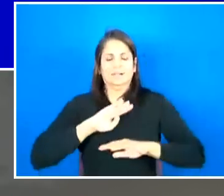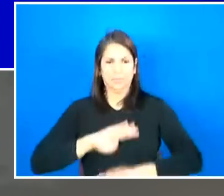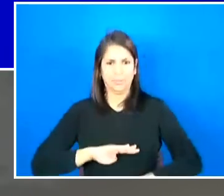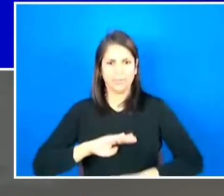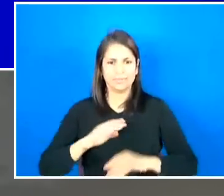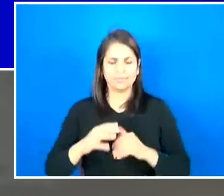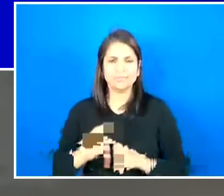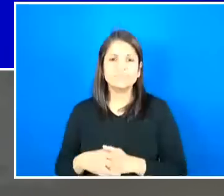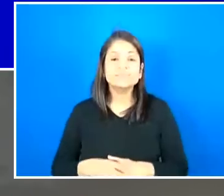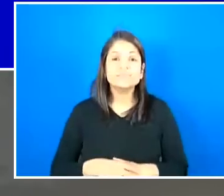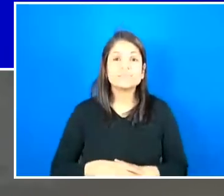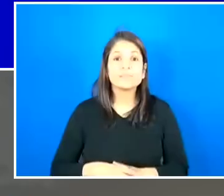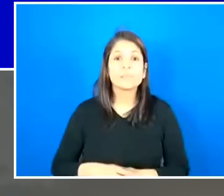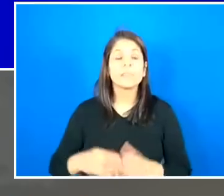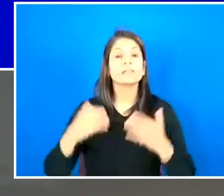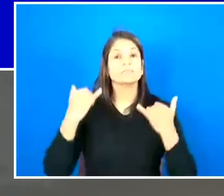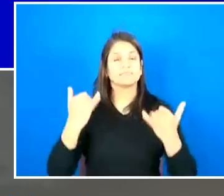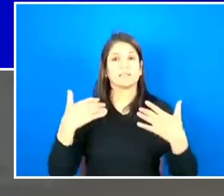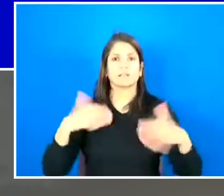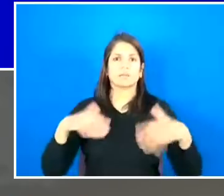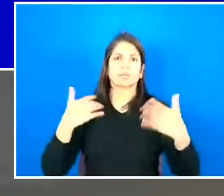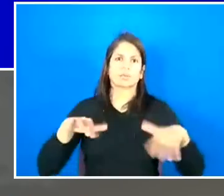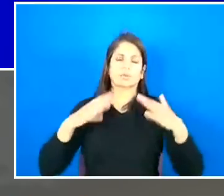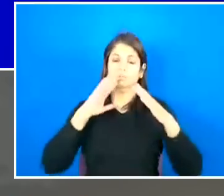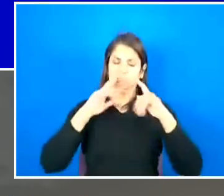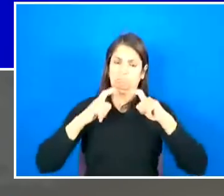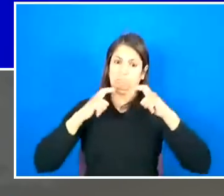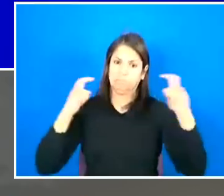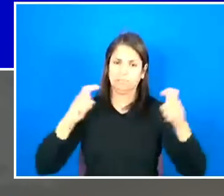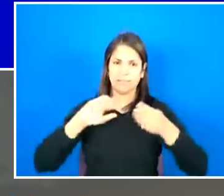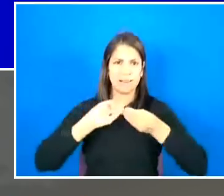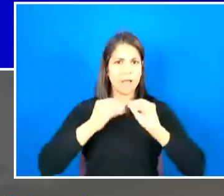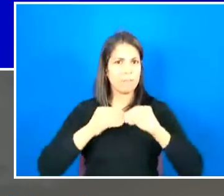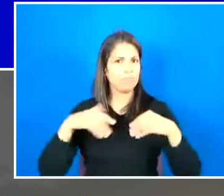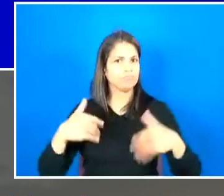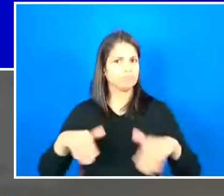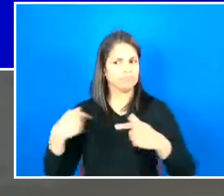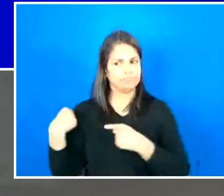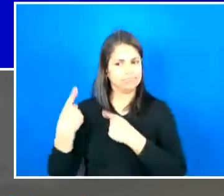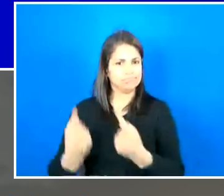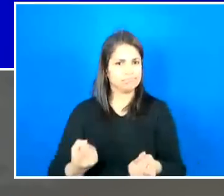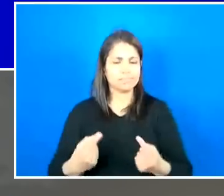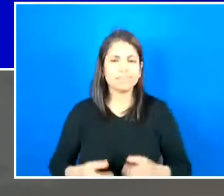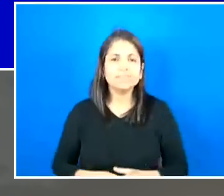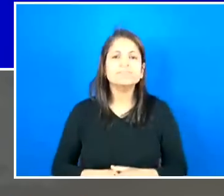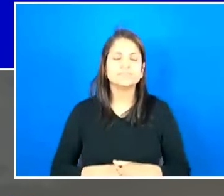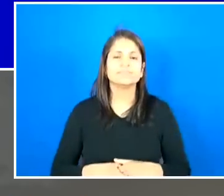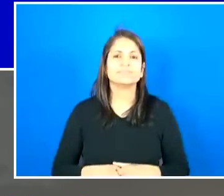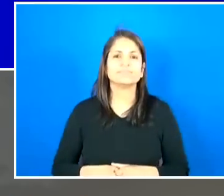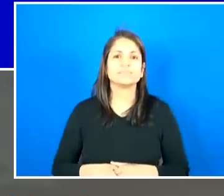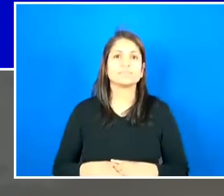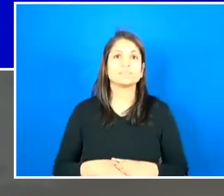STUDENTS AND YOU'LL REMIND US OF THE EXACT NUMRBE OF STUDENTS IN THE